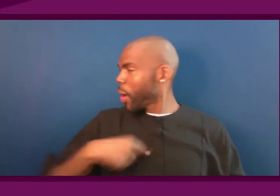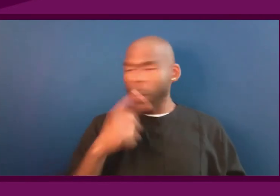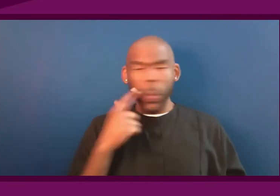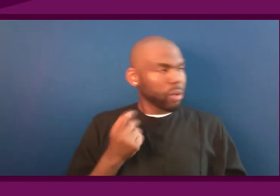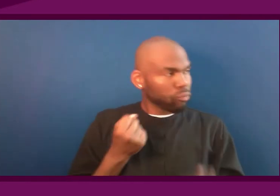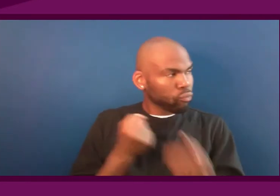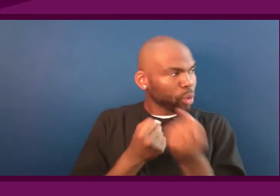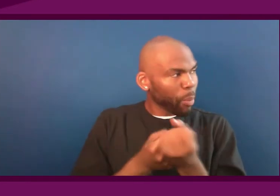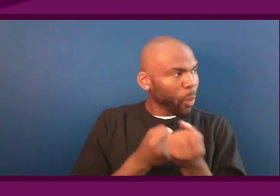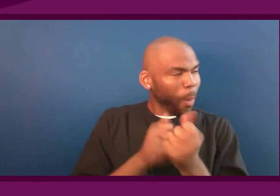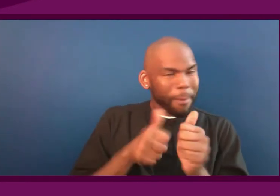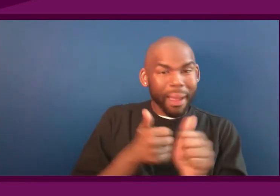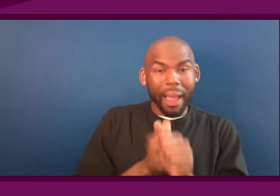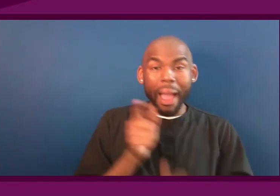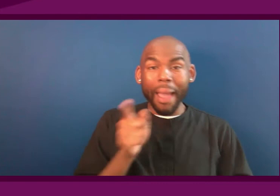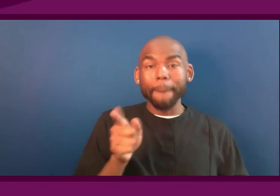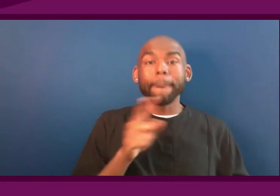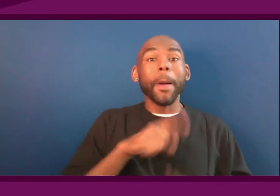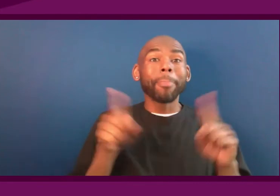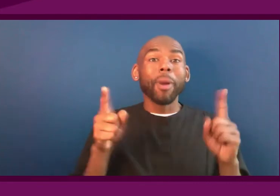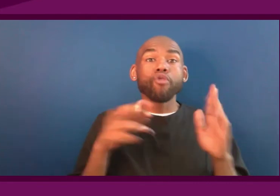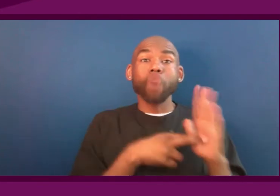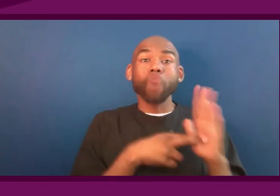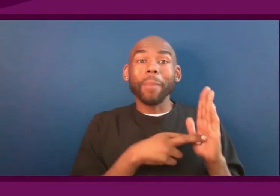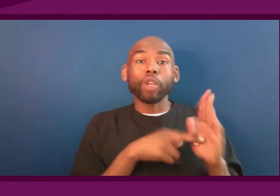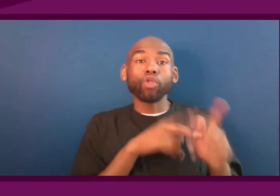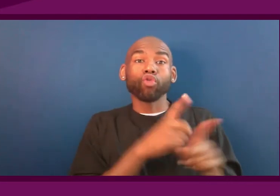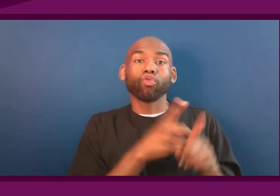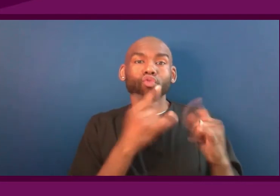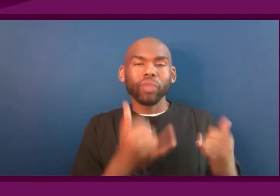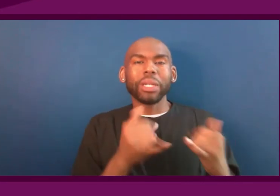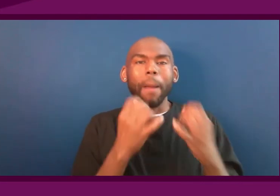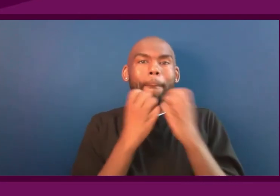you should select the black woman with disabilities. Let's just be more deliberate